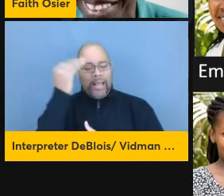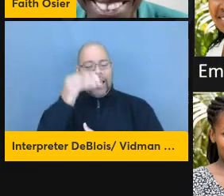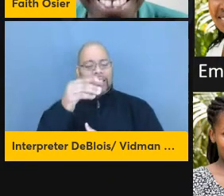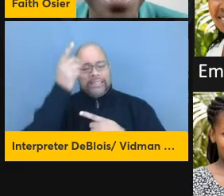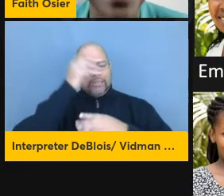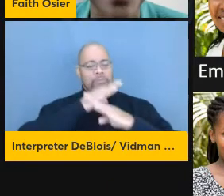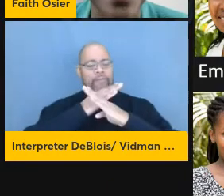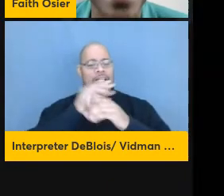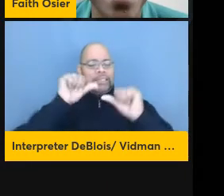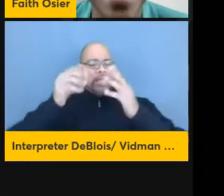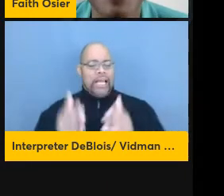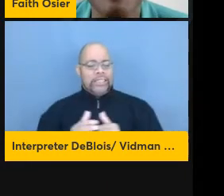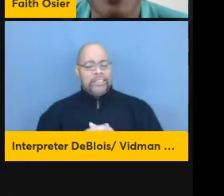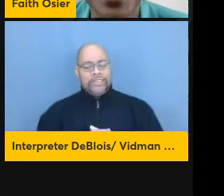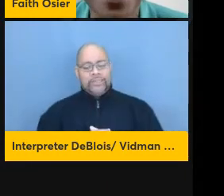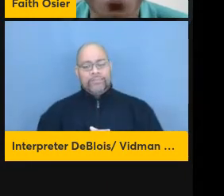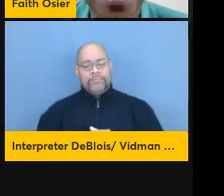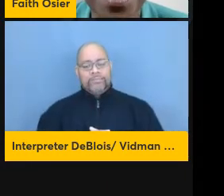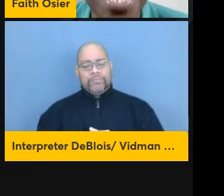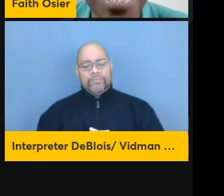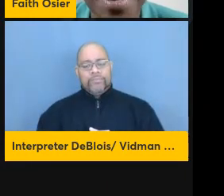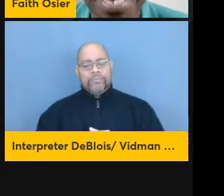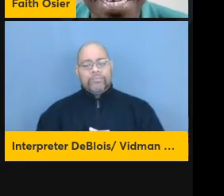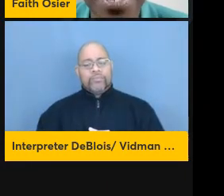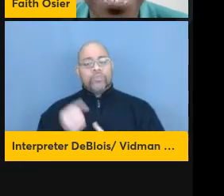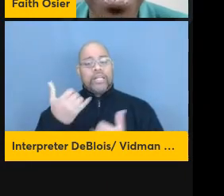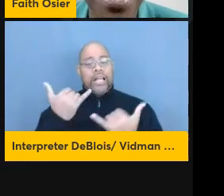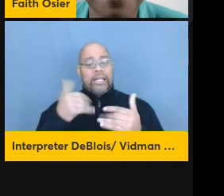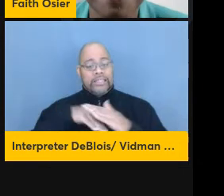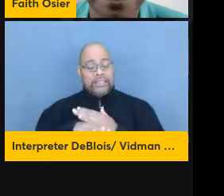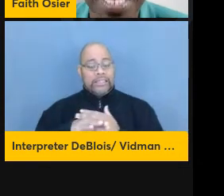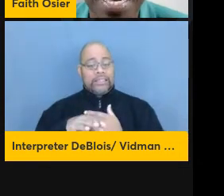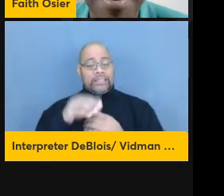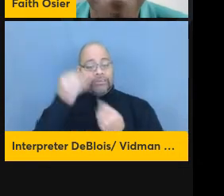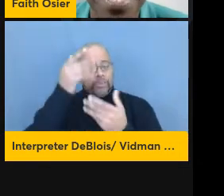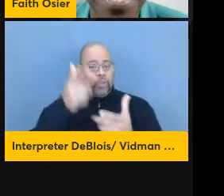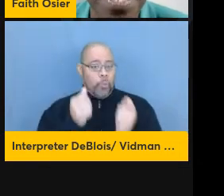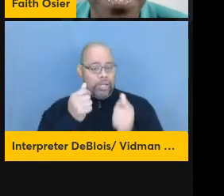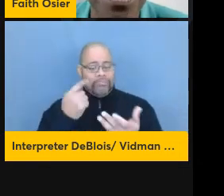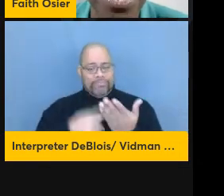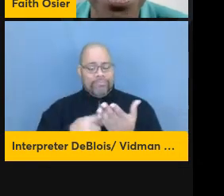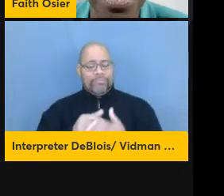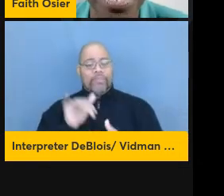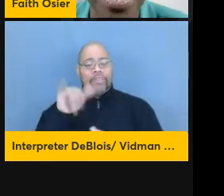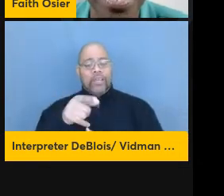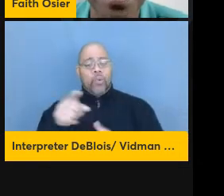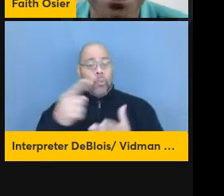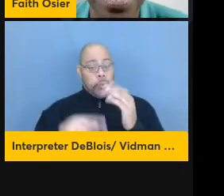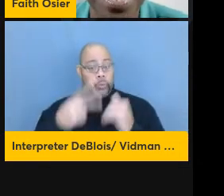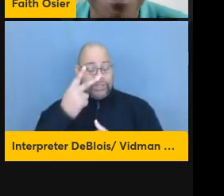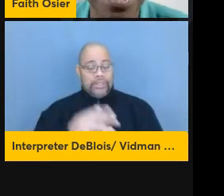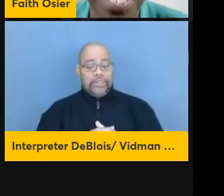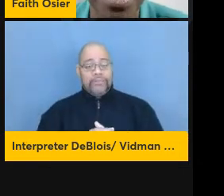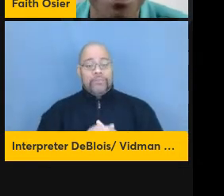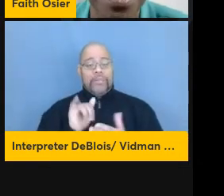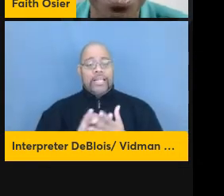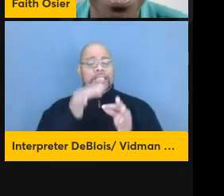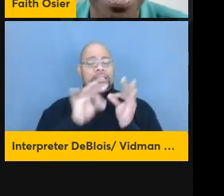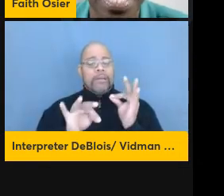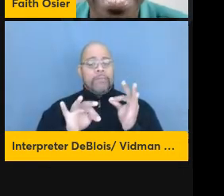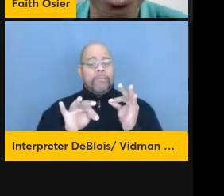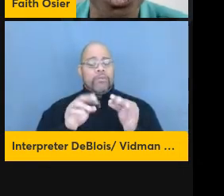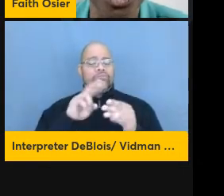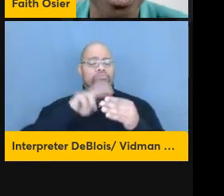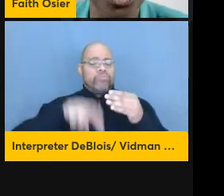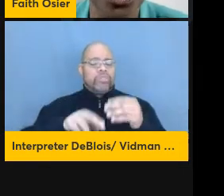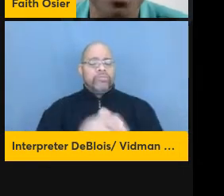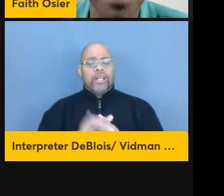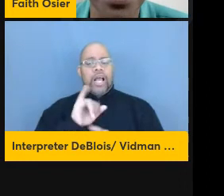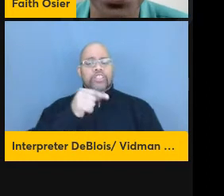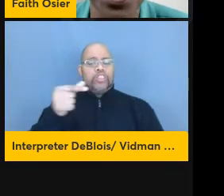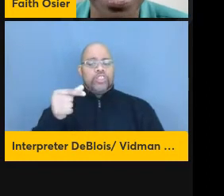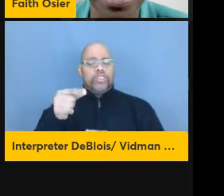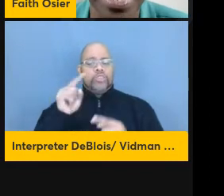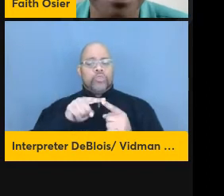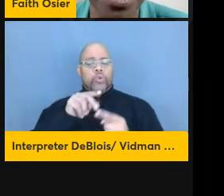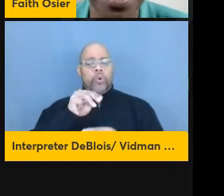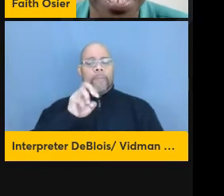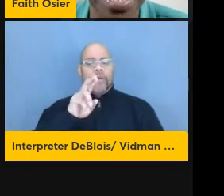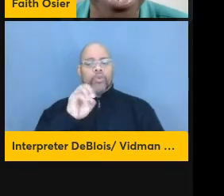actually. So go into some data quickly. Here, what you're seeing is a simple output IgG to the merozoite, that blue thing that I